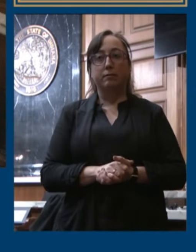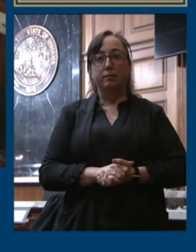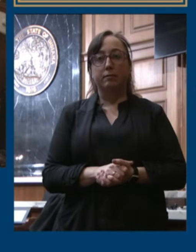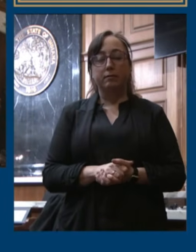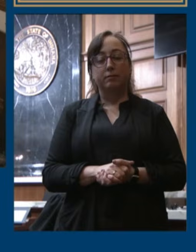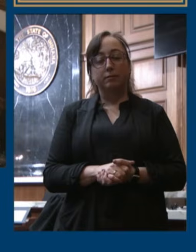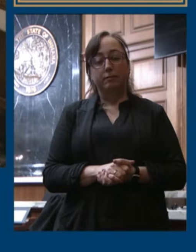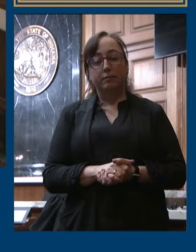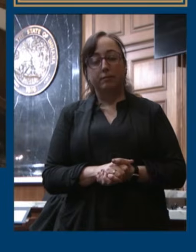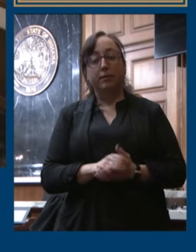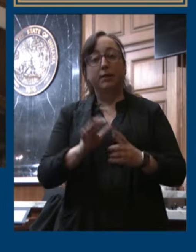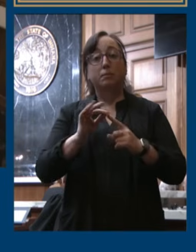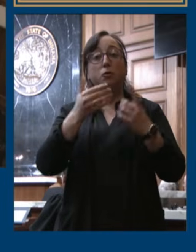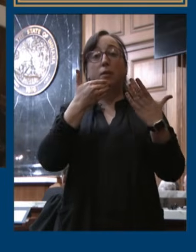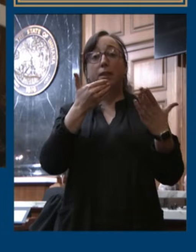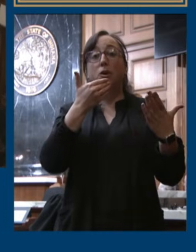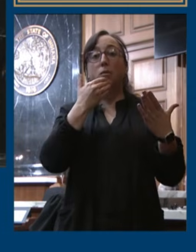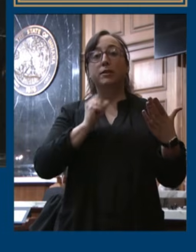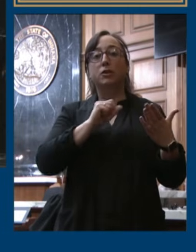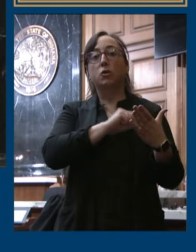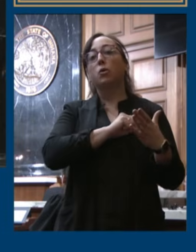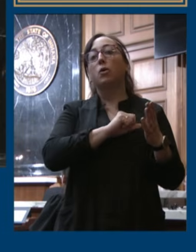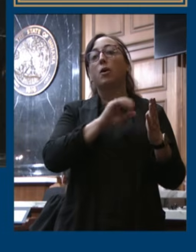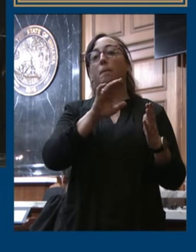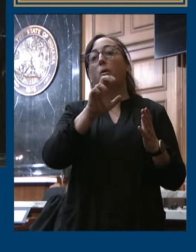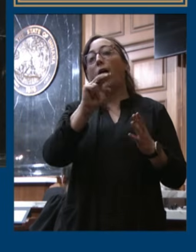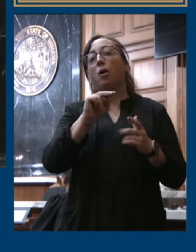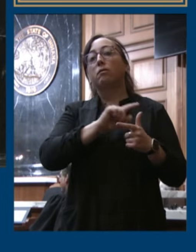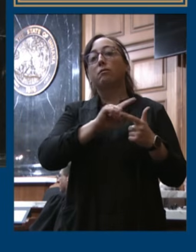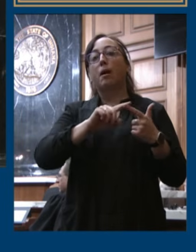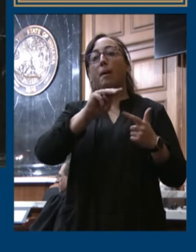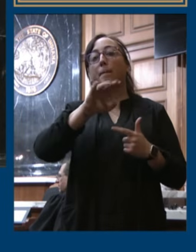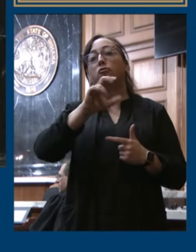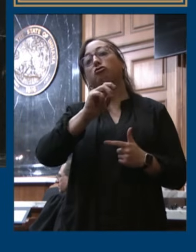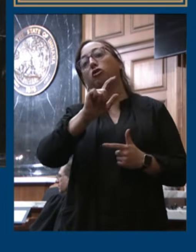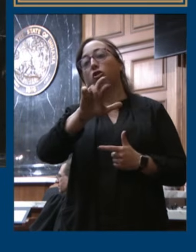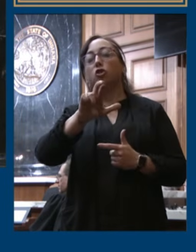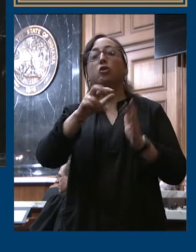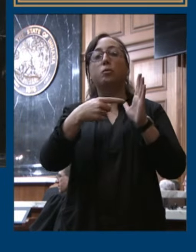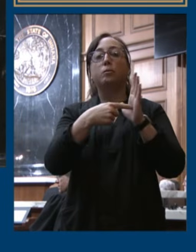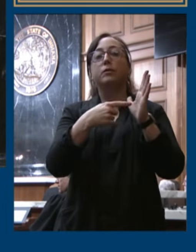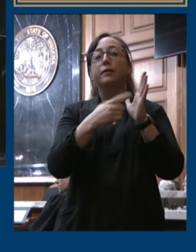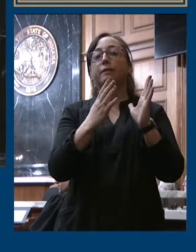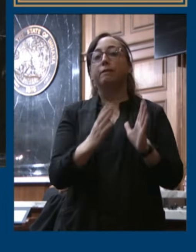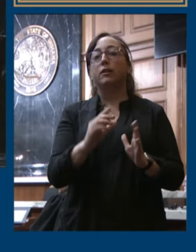A SPECIAL THANK YOU TO SENATORS BROWN AND MISHLER, AND REPRESENTATIVE THOMPSON.